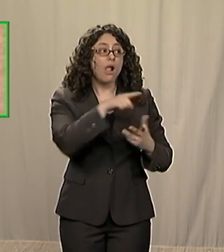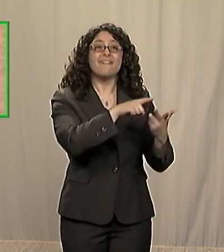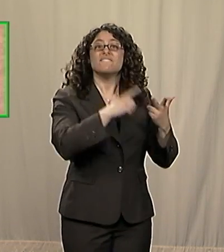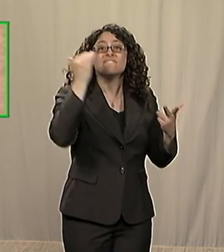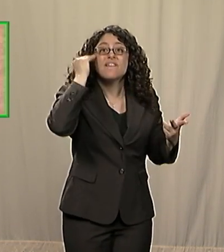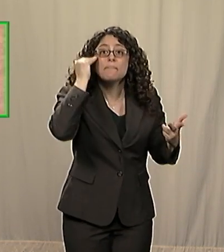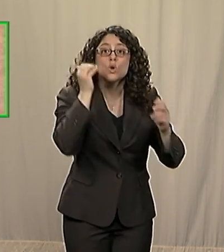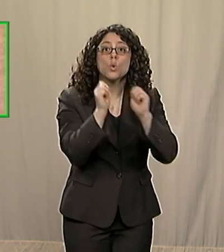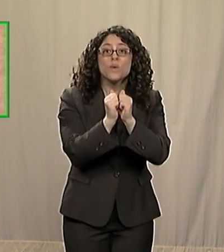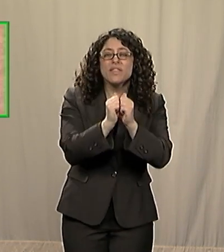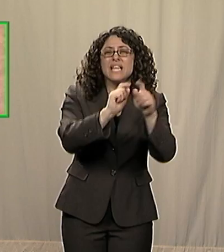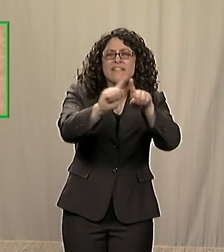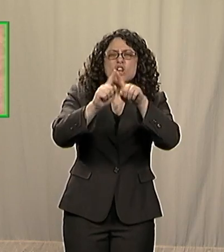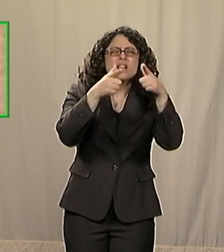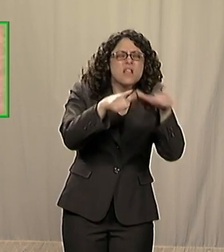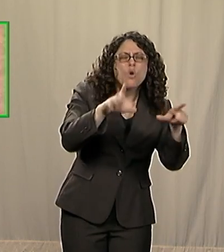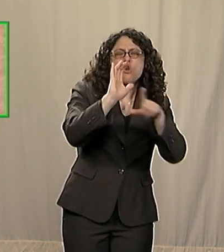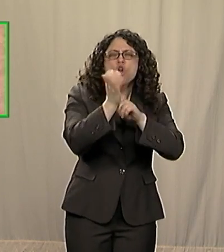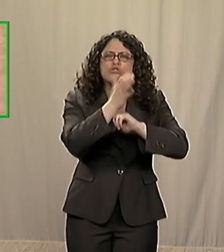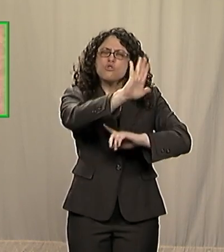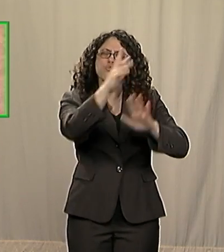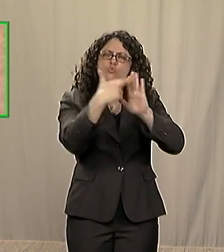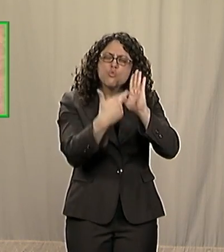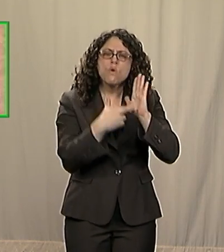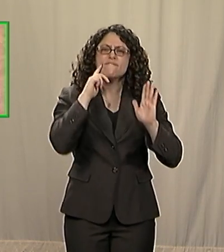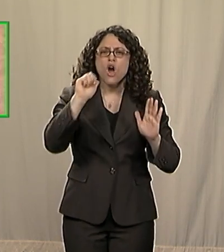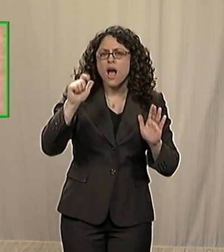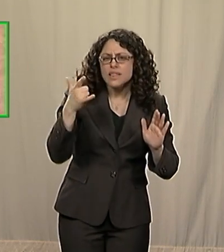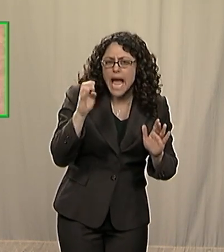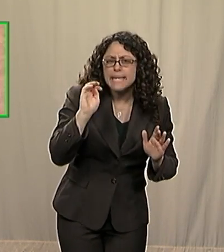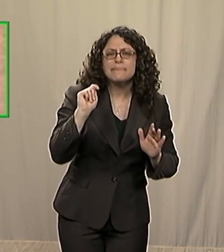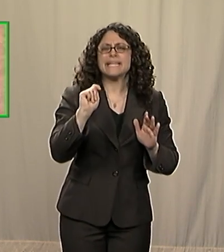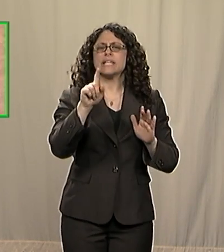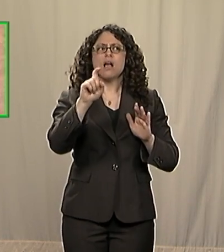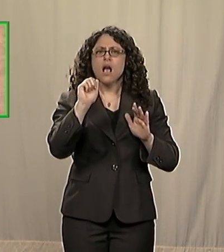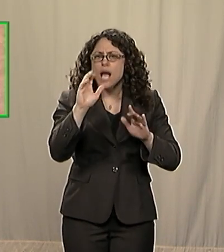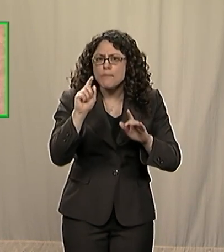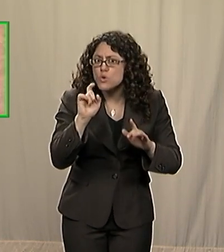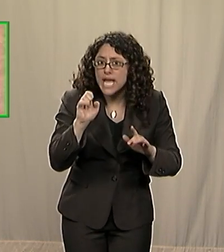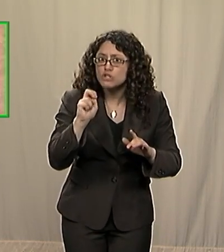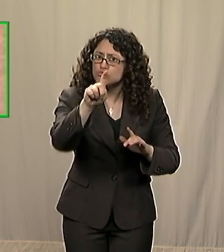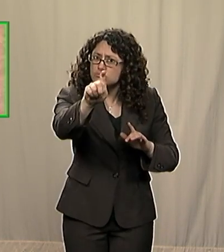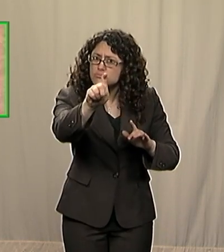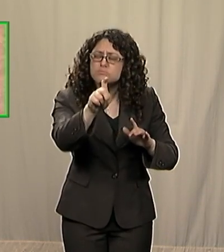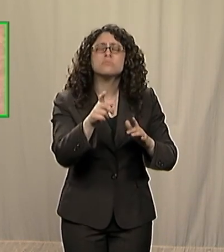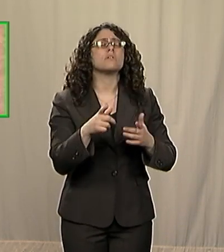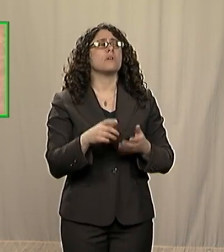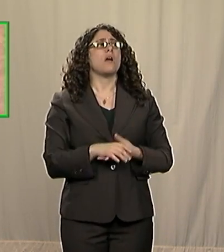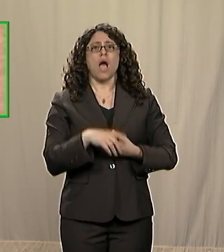and alignment rules of the variety of languages and cultures that they work with? Many of you can think of examples of interpreters